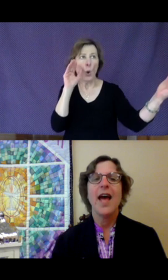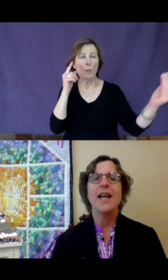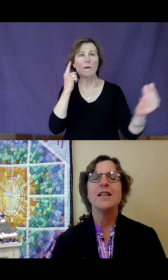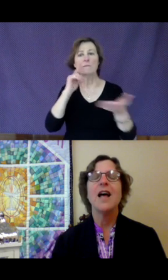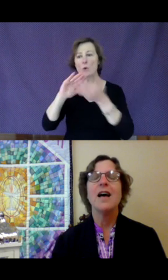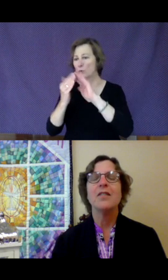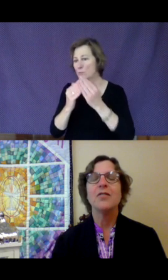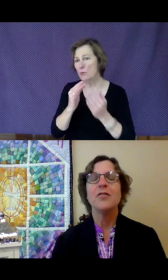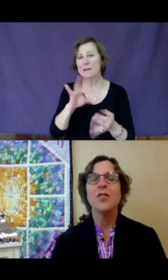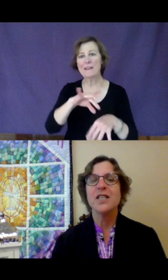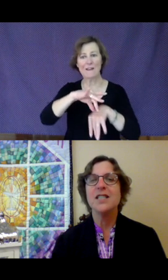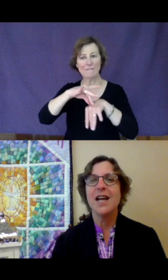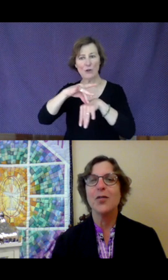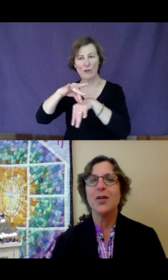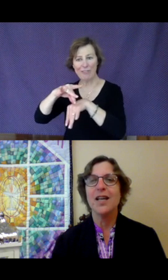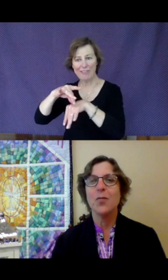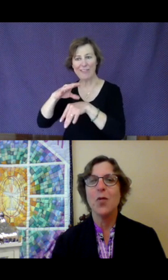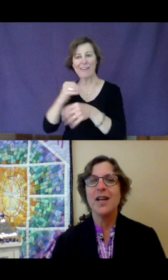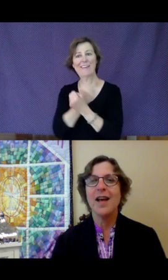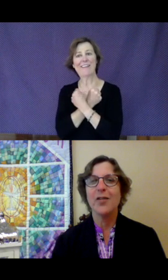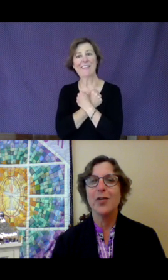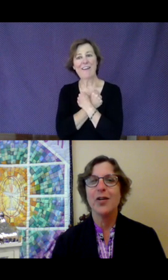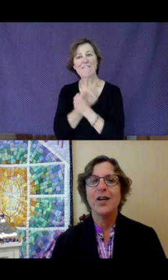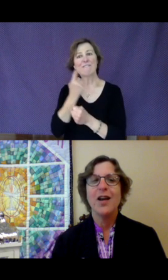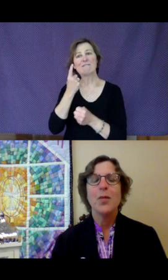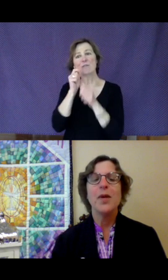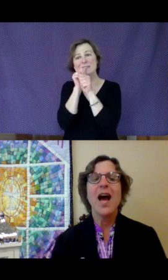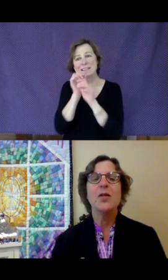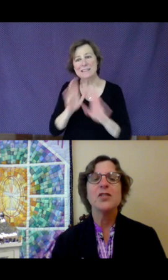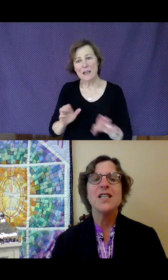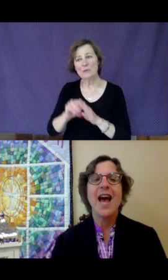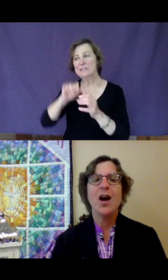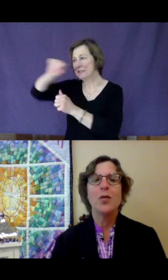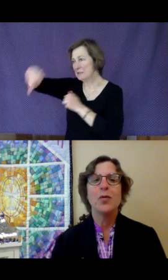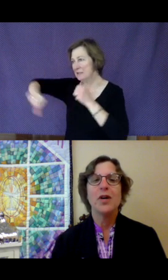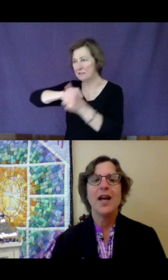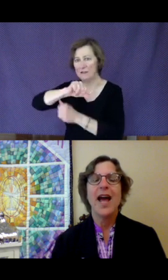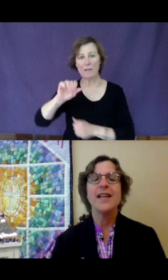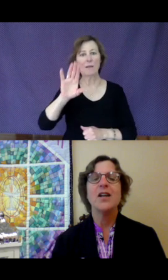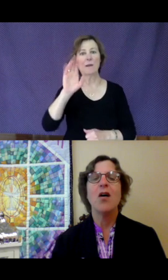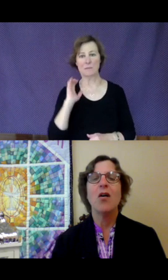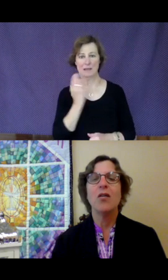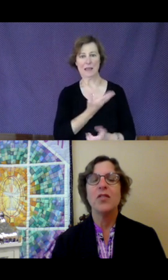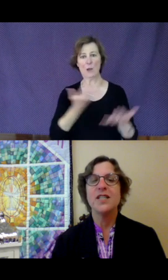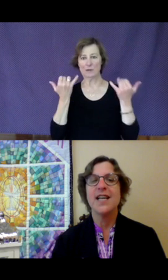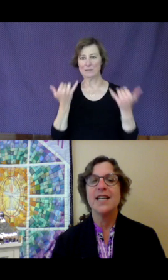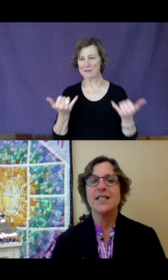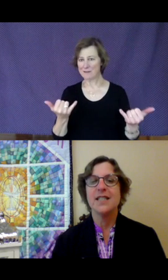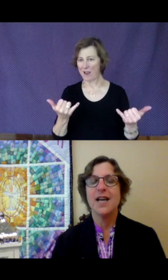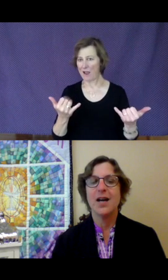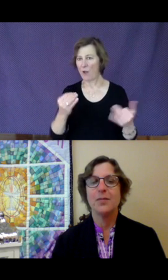And love for the sacred in one another be ours now and in all the days to come